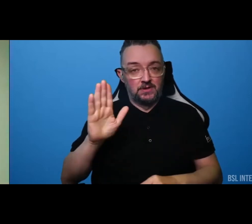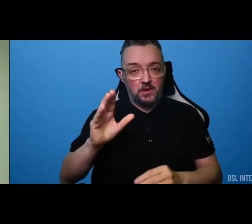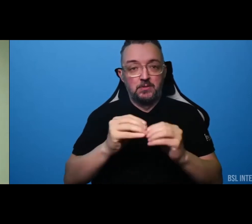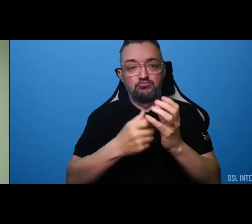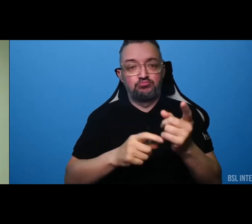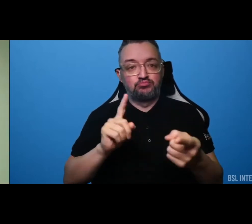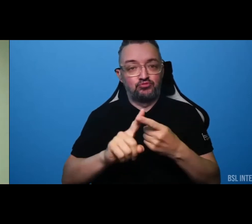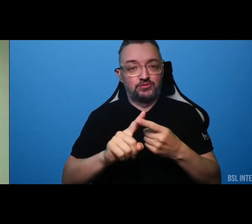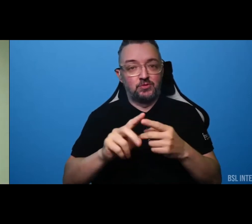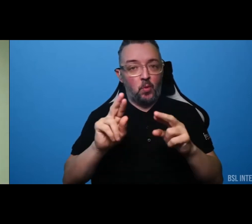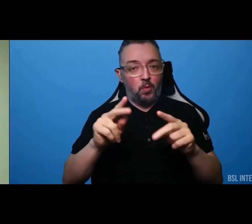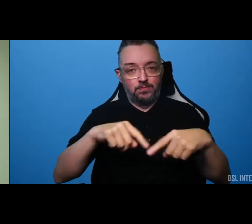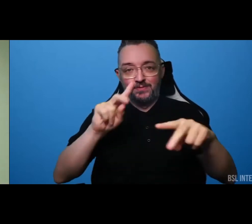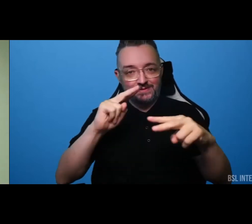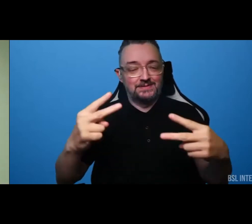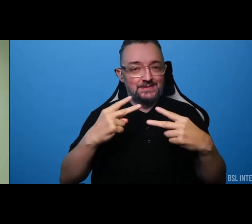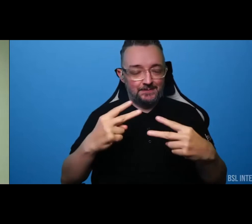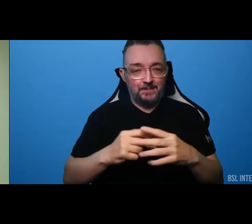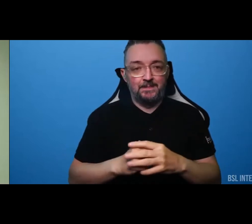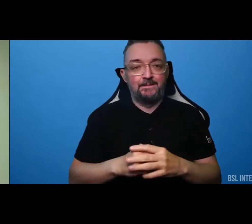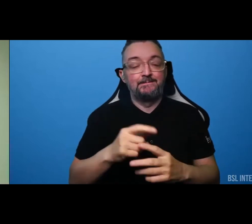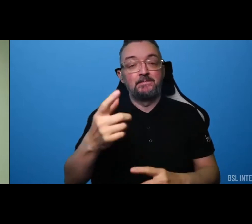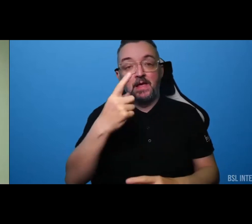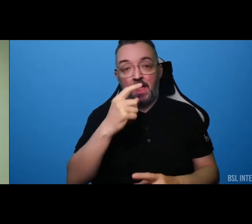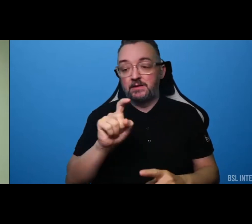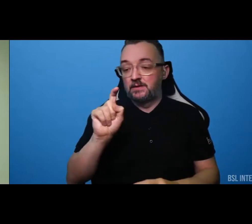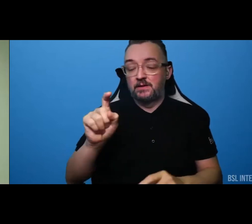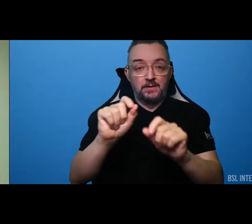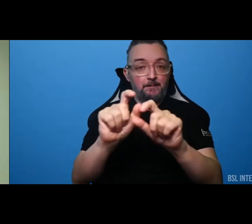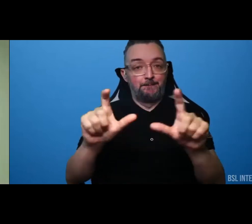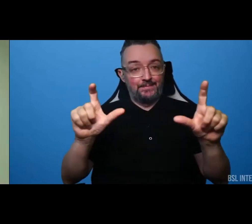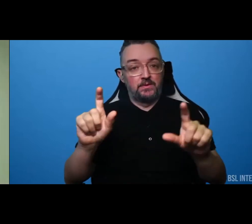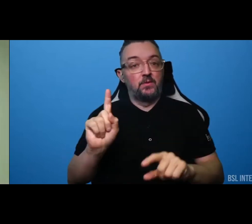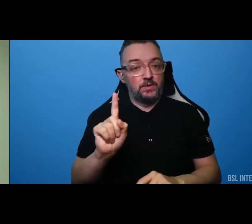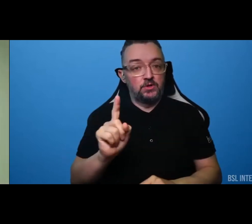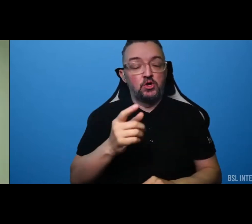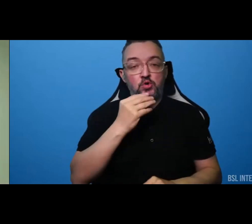as you can hopefully see. You can spotlight Bruce's video by using the three dots